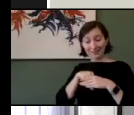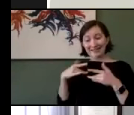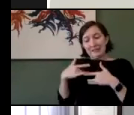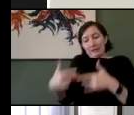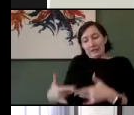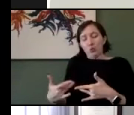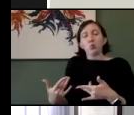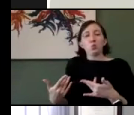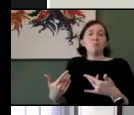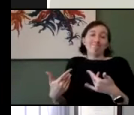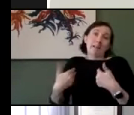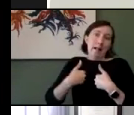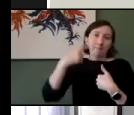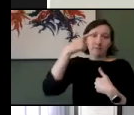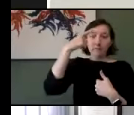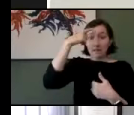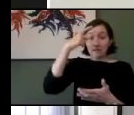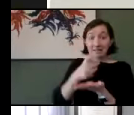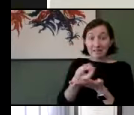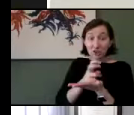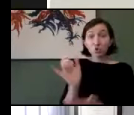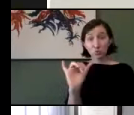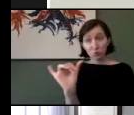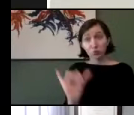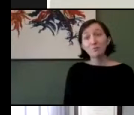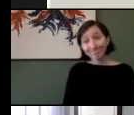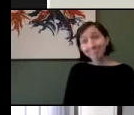so thinking about that in addition